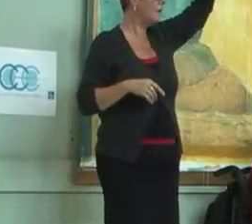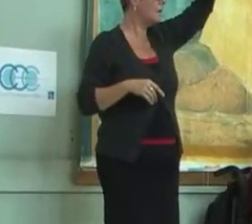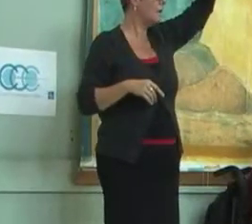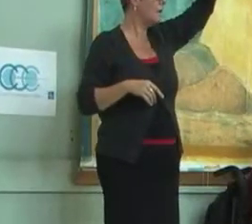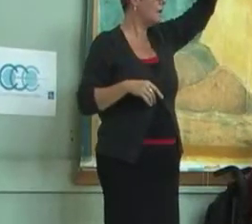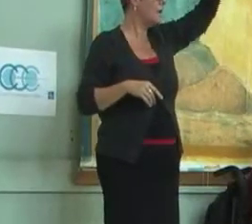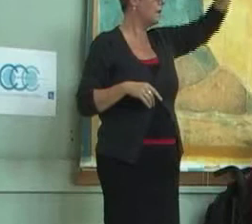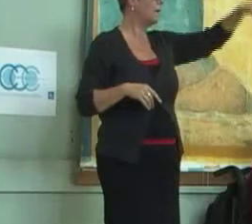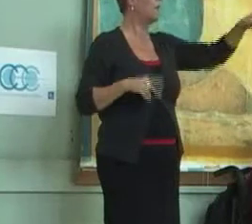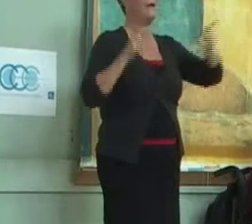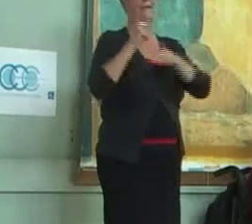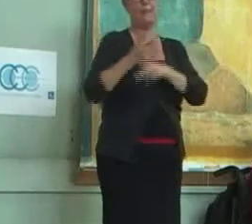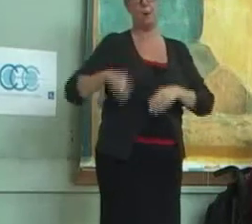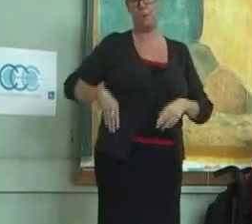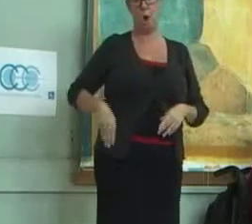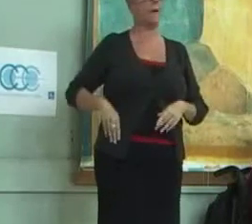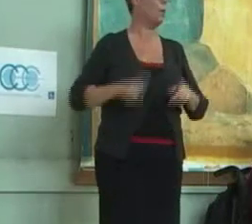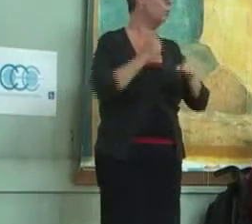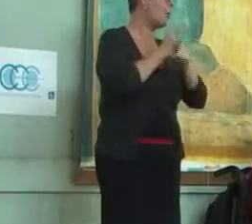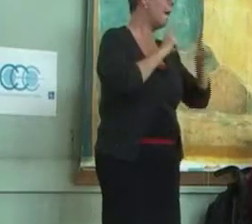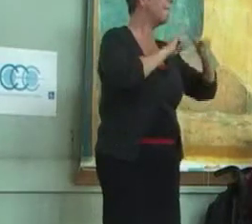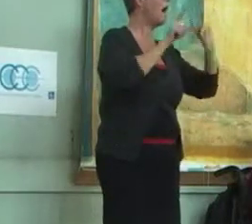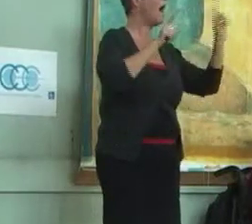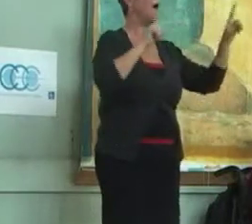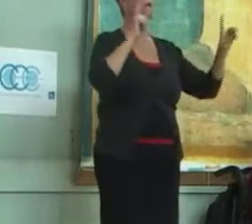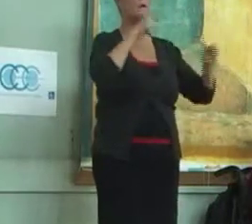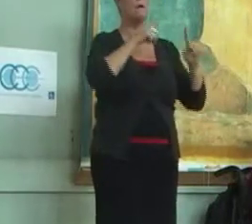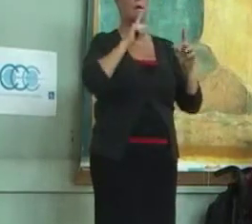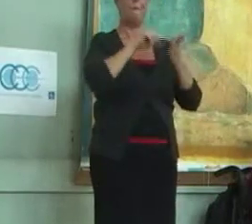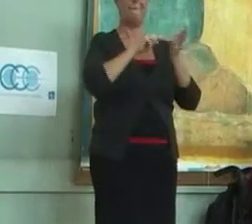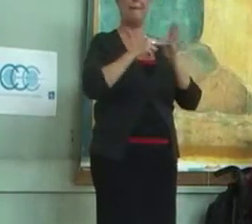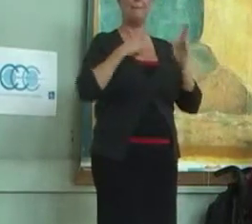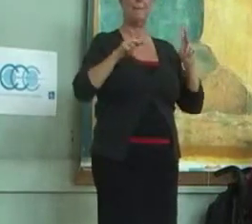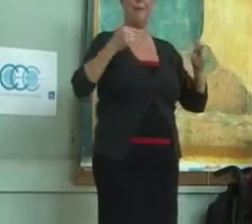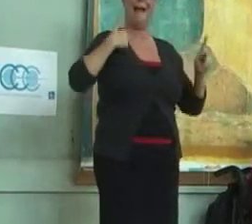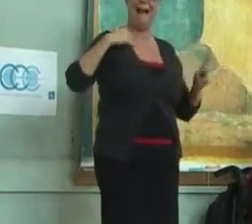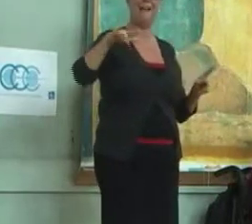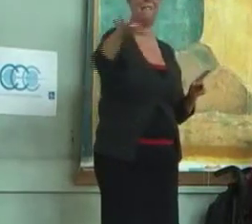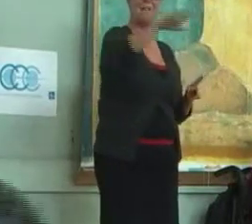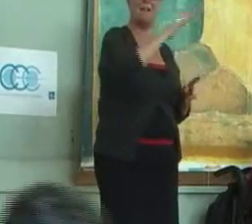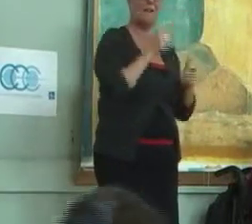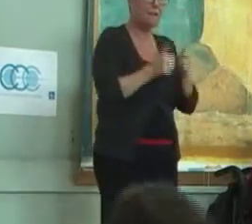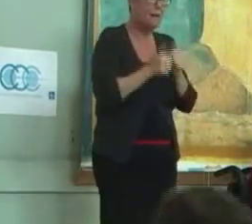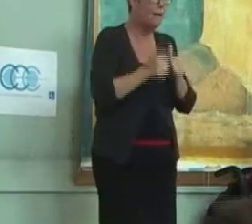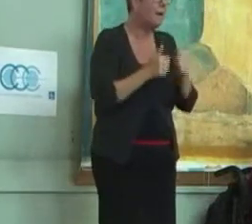[Joe Pantalone] So, therefore, ah, it's not going to be as easy because, obviously, unless we can suggest